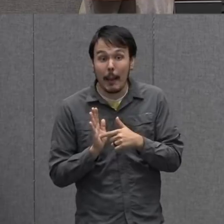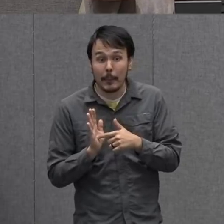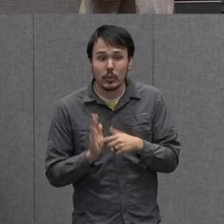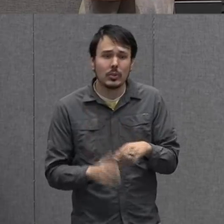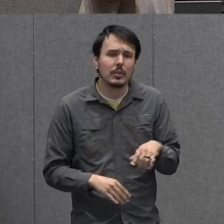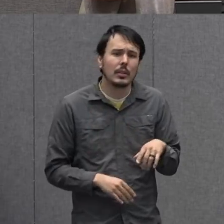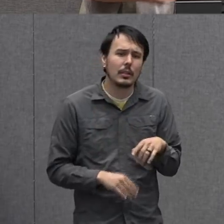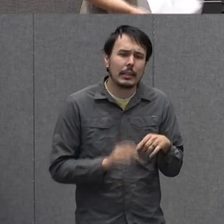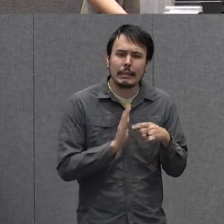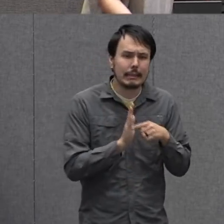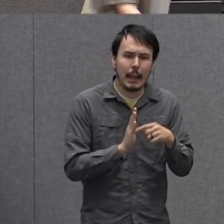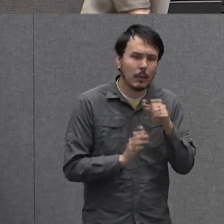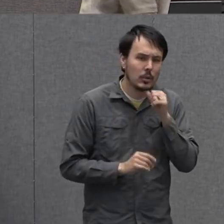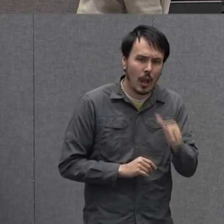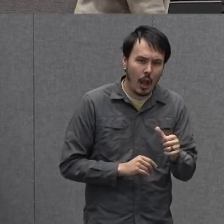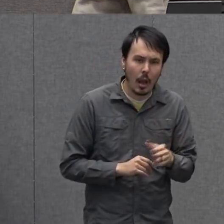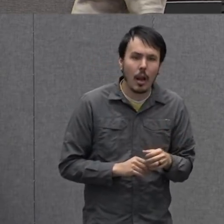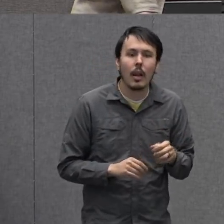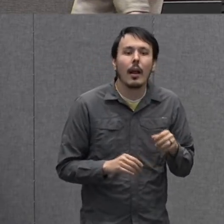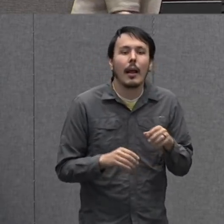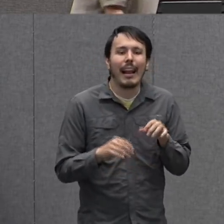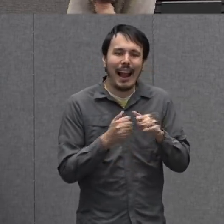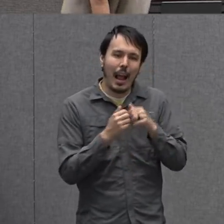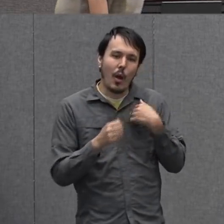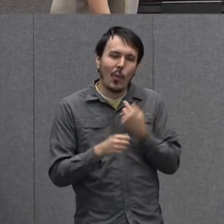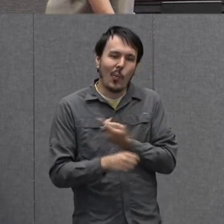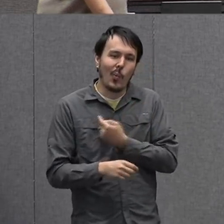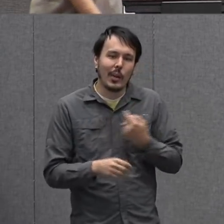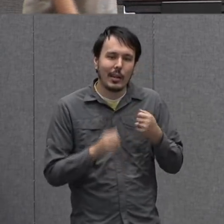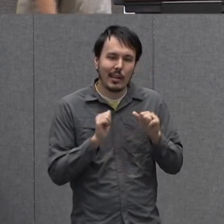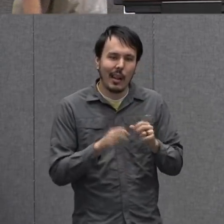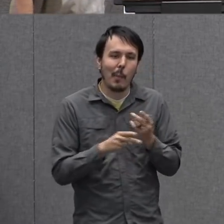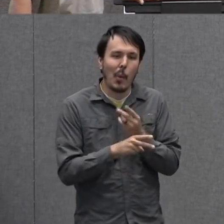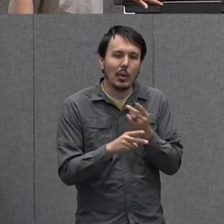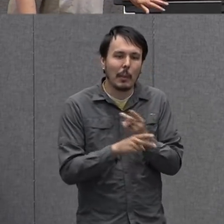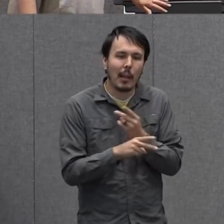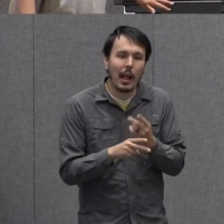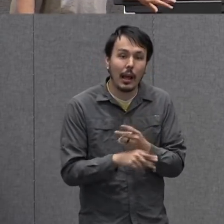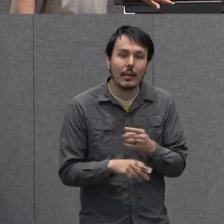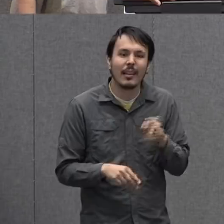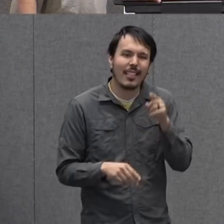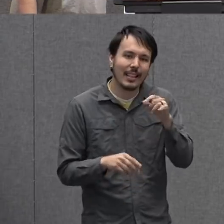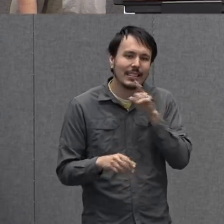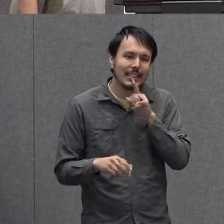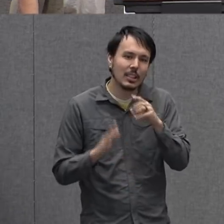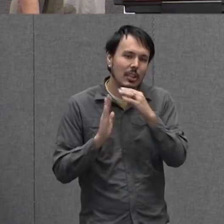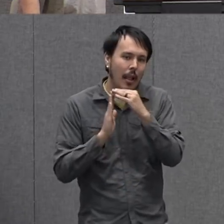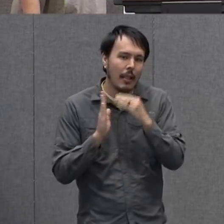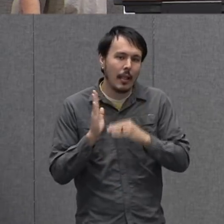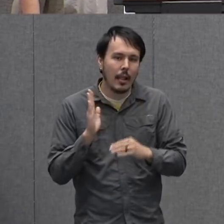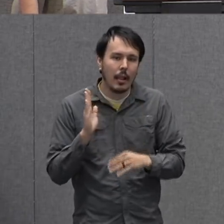and ways that we could show that we can multiply. And so, kind of, here is the completed frayer model